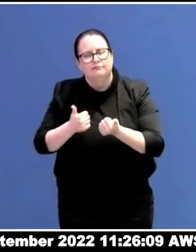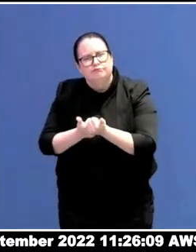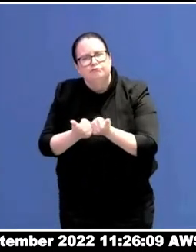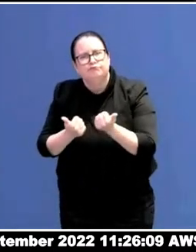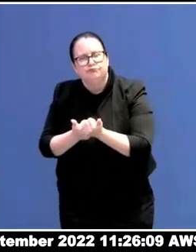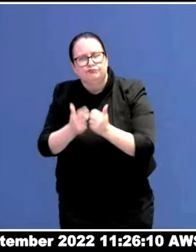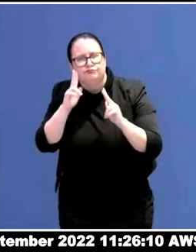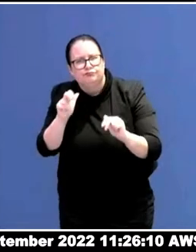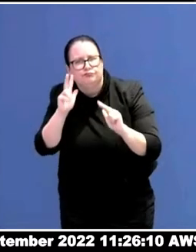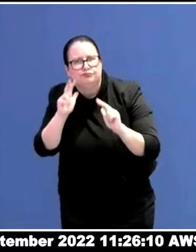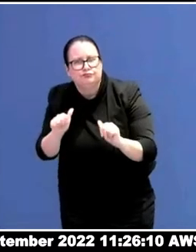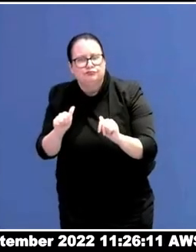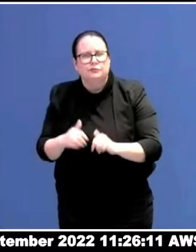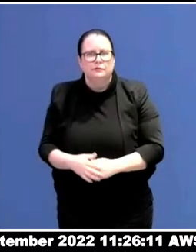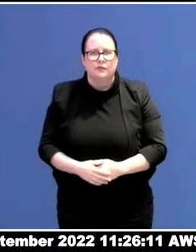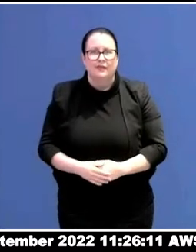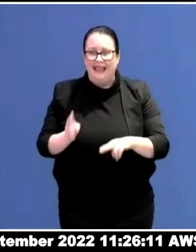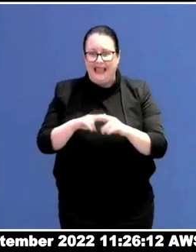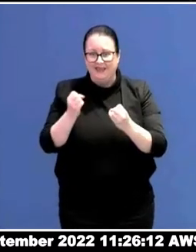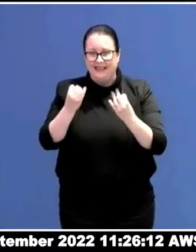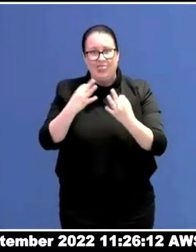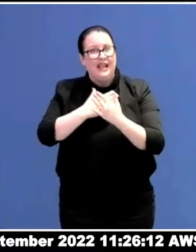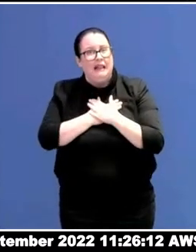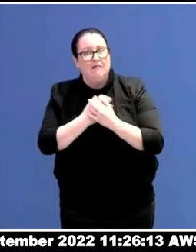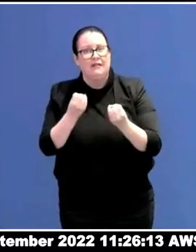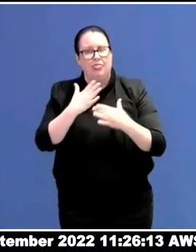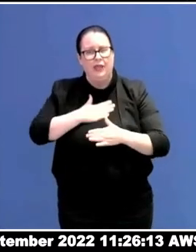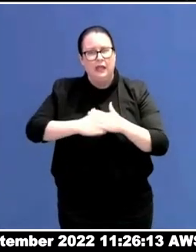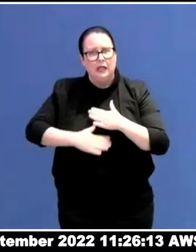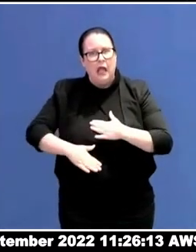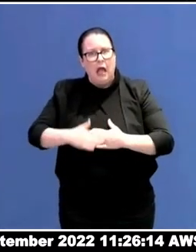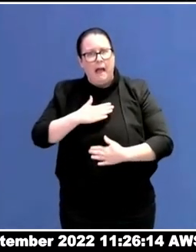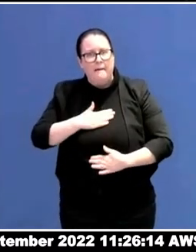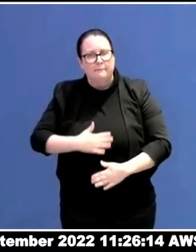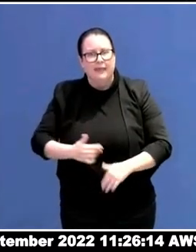So, without the love and the calmness and the peace that we brought into that prison